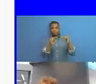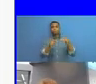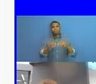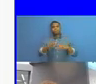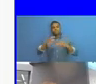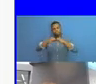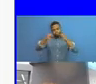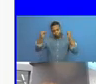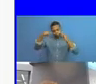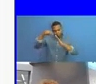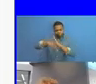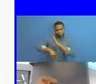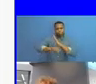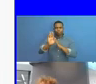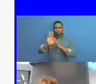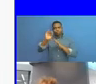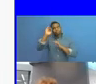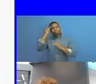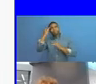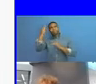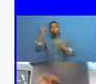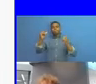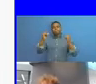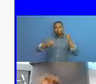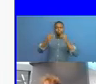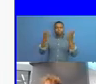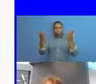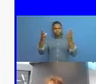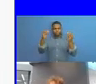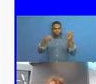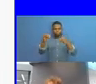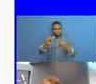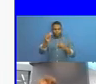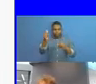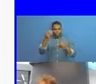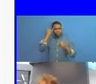And we will ask you to put them on a gliding scale to the left if it's the topic